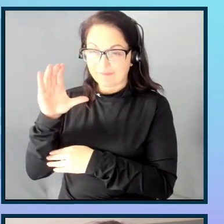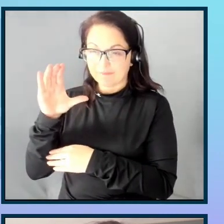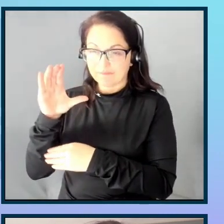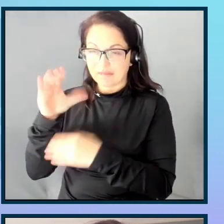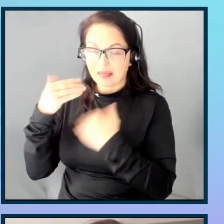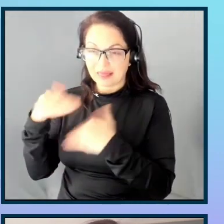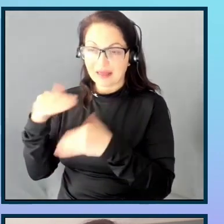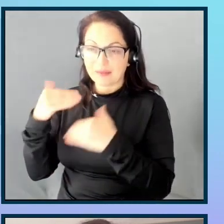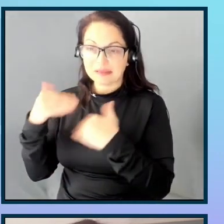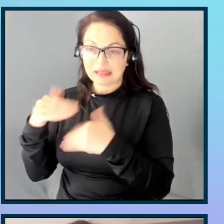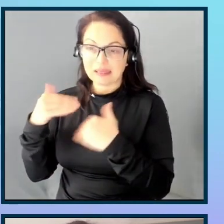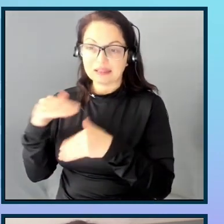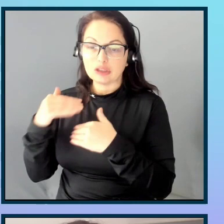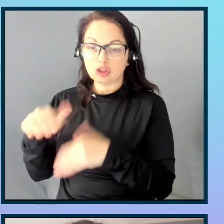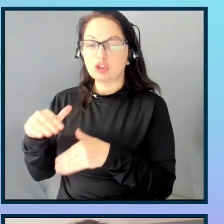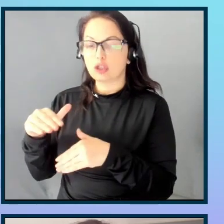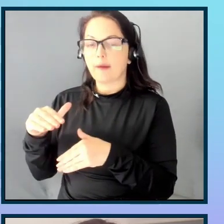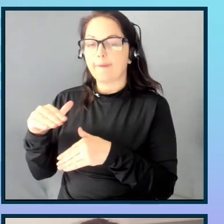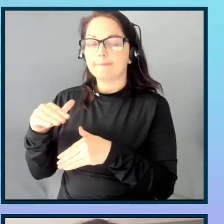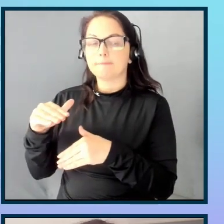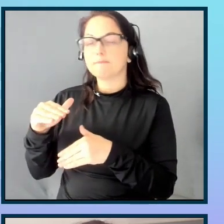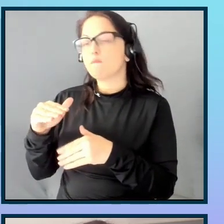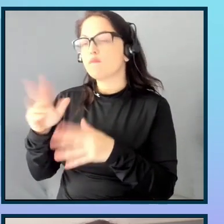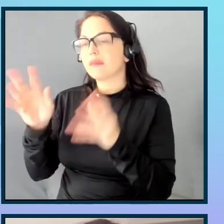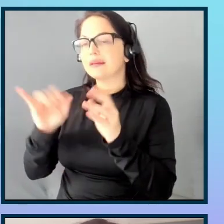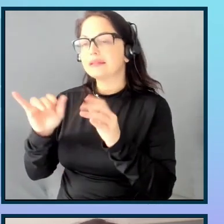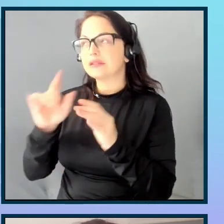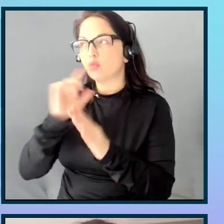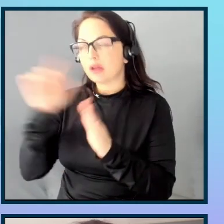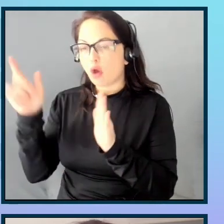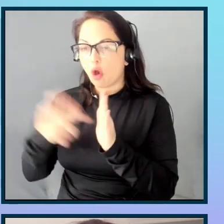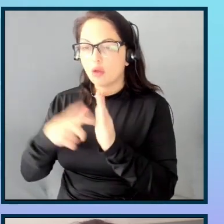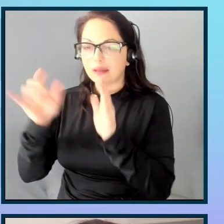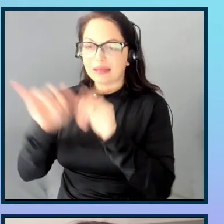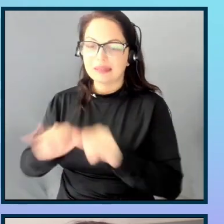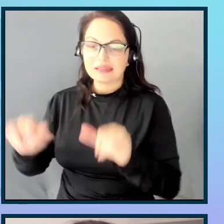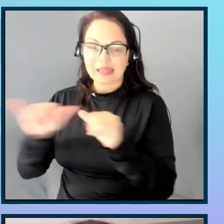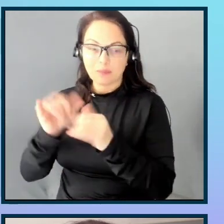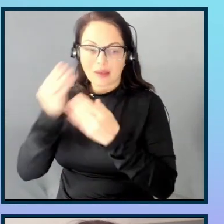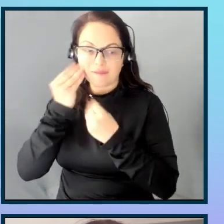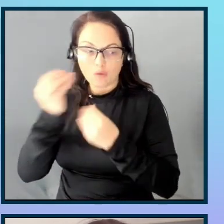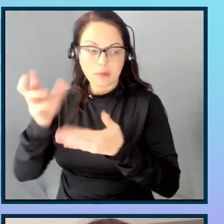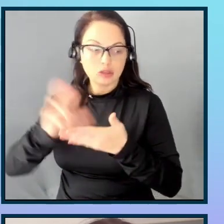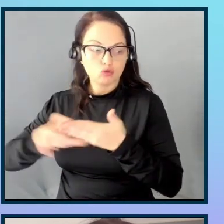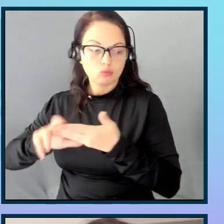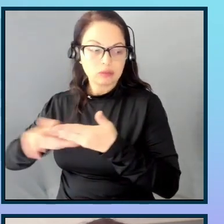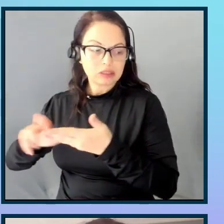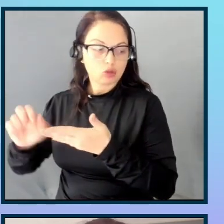finding this is the same information, recalling information, looking it up multiple times adds a good deal of